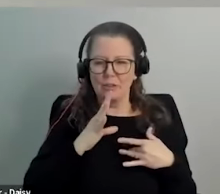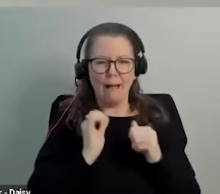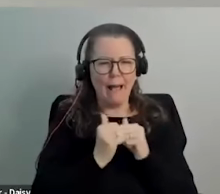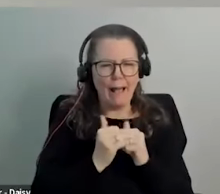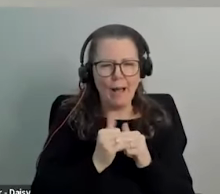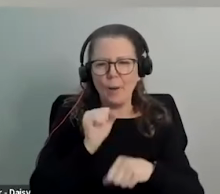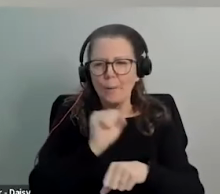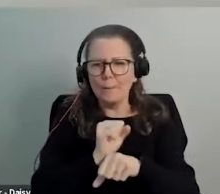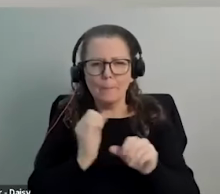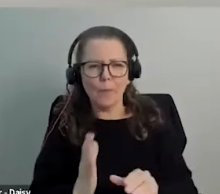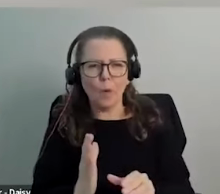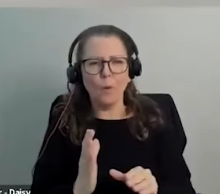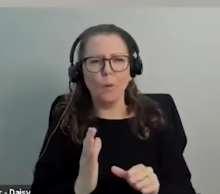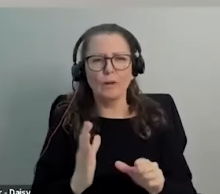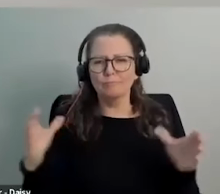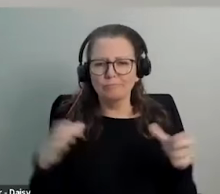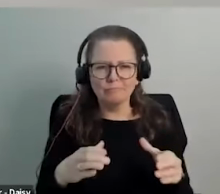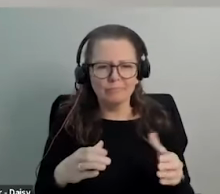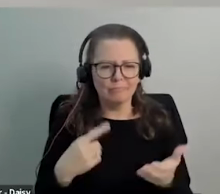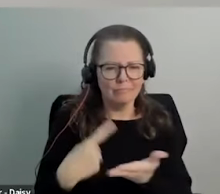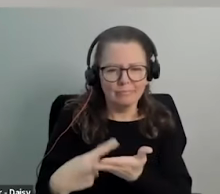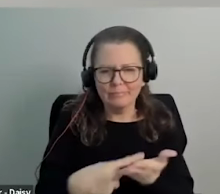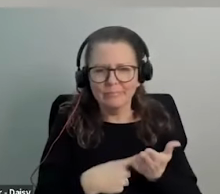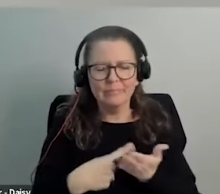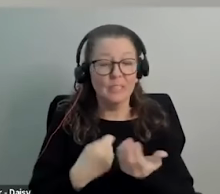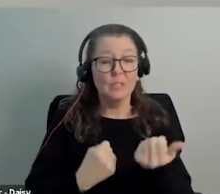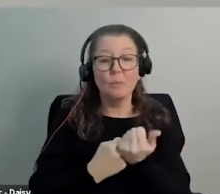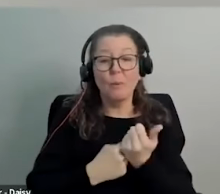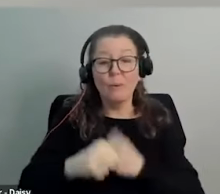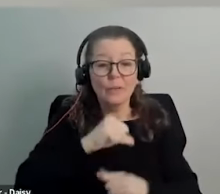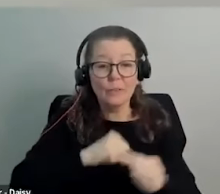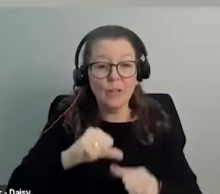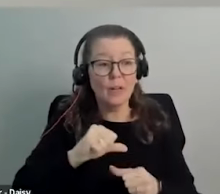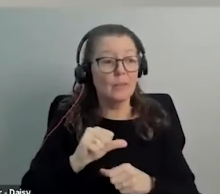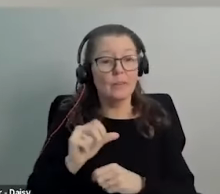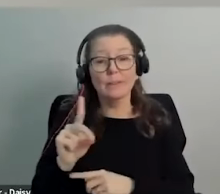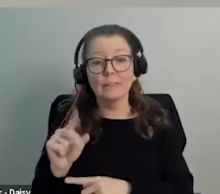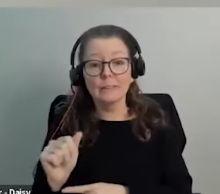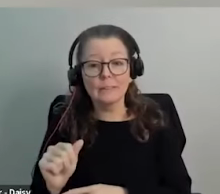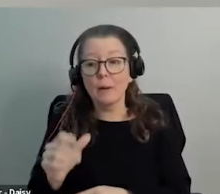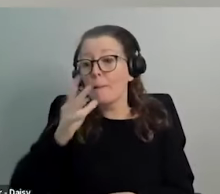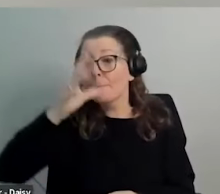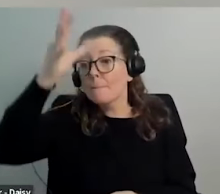and support one another, whether employees with disabilities themselves, parents and caregivers of people